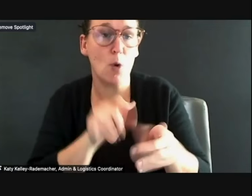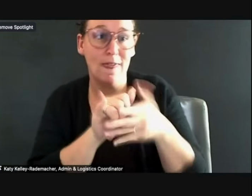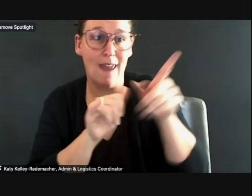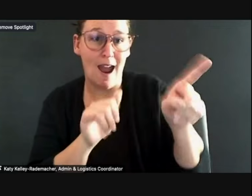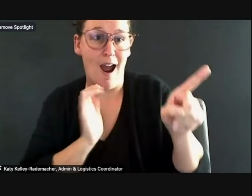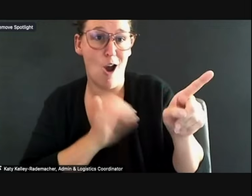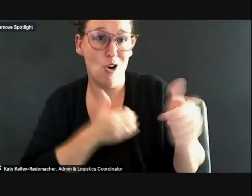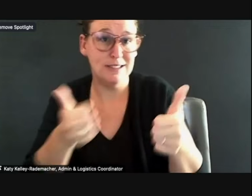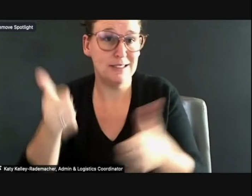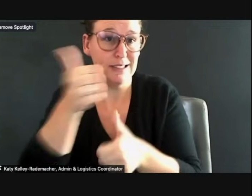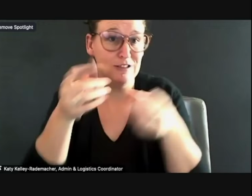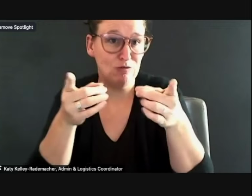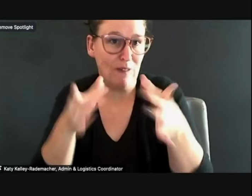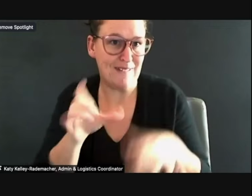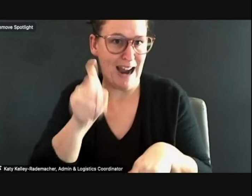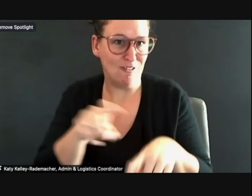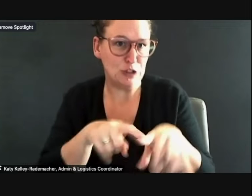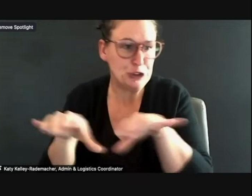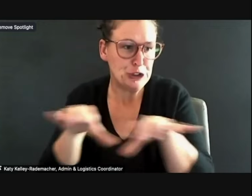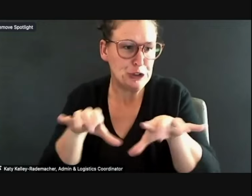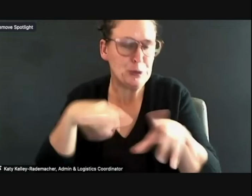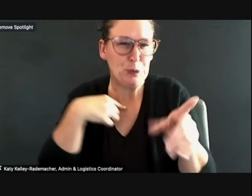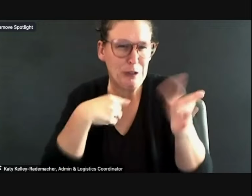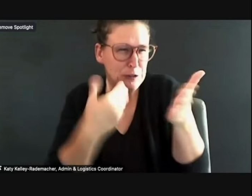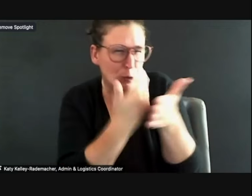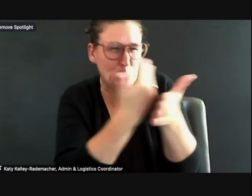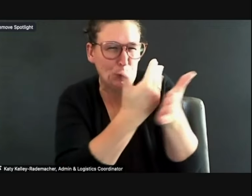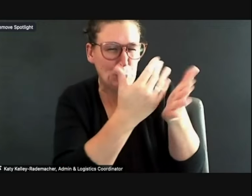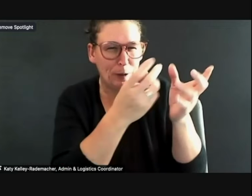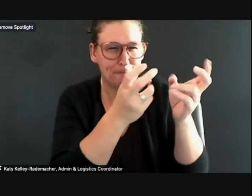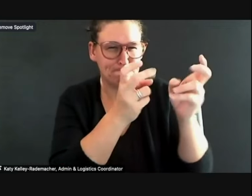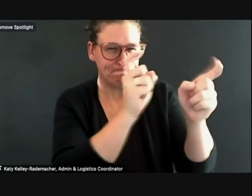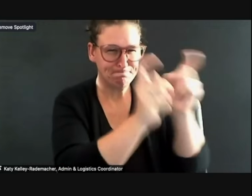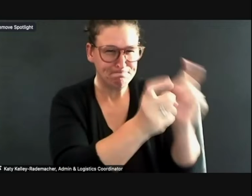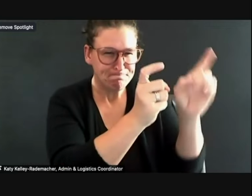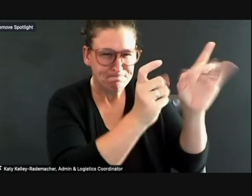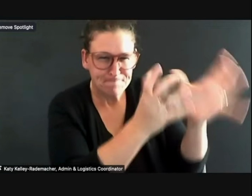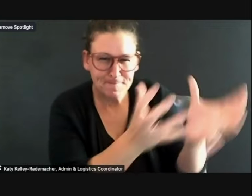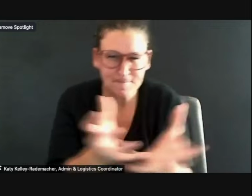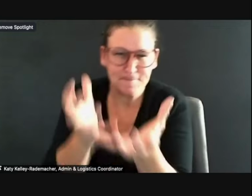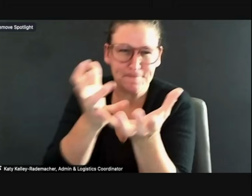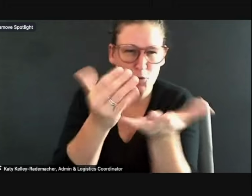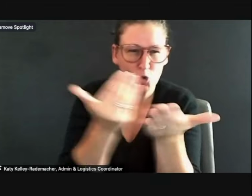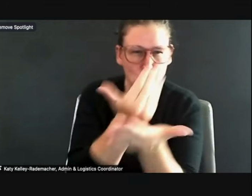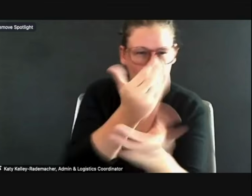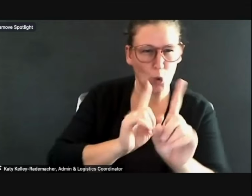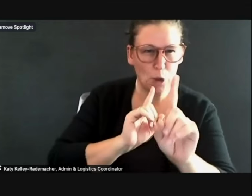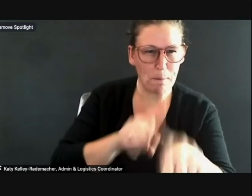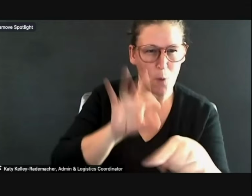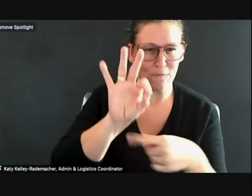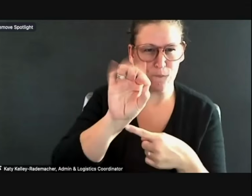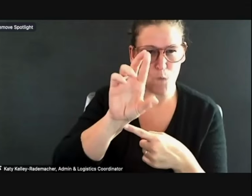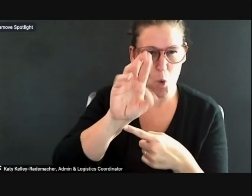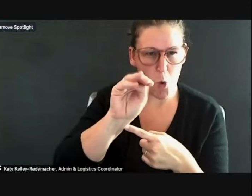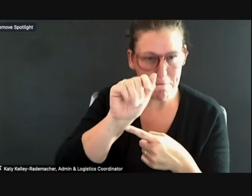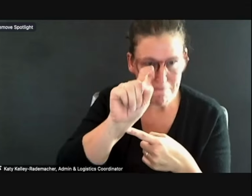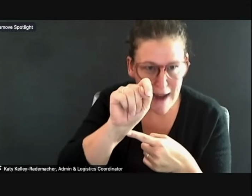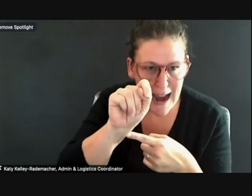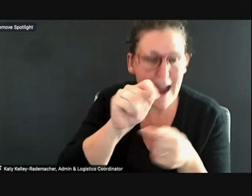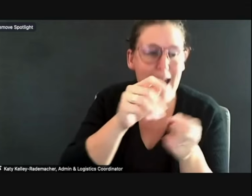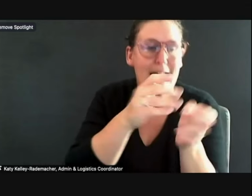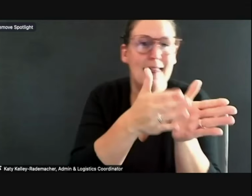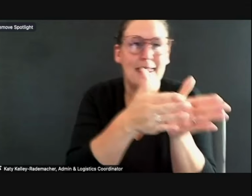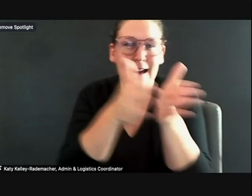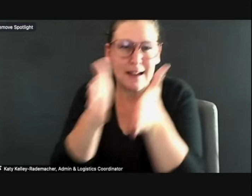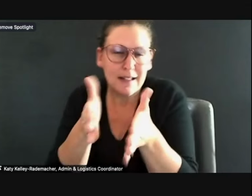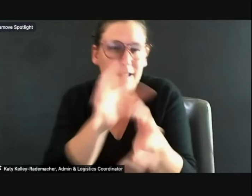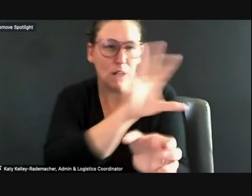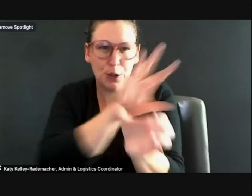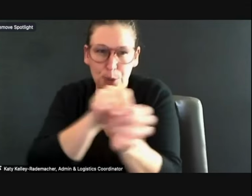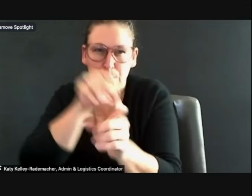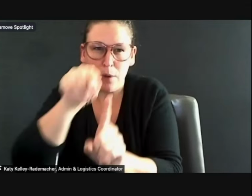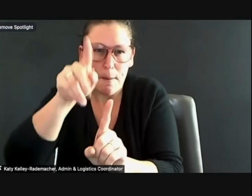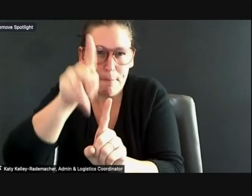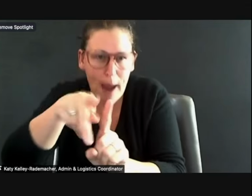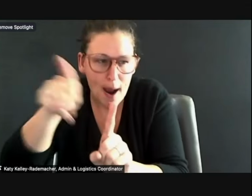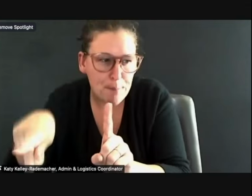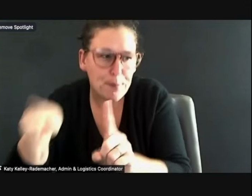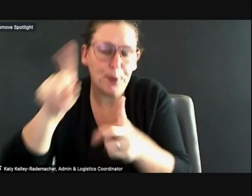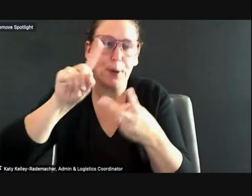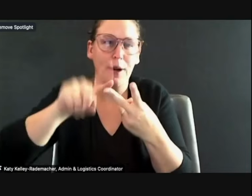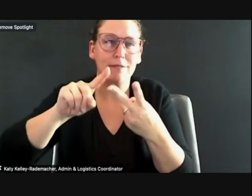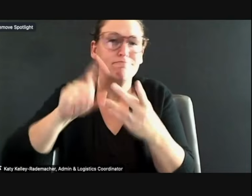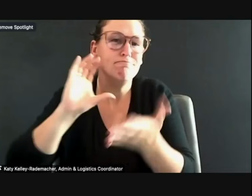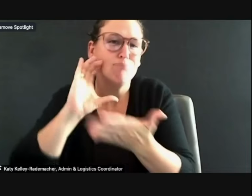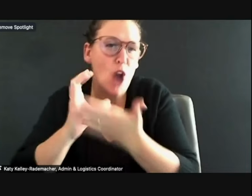Our executive director will use it to include PowerPoint, graphics,